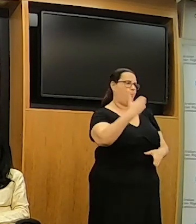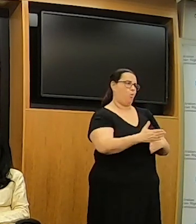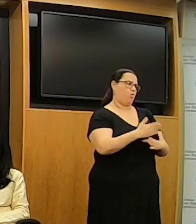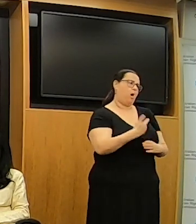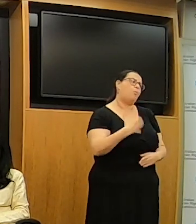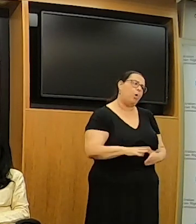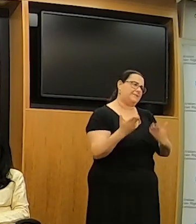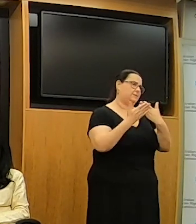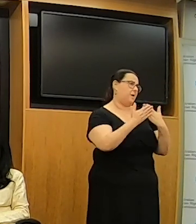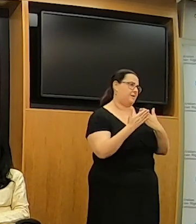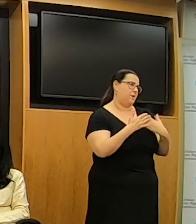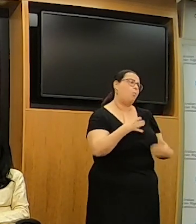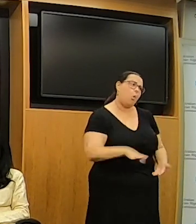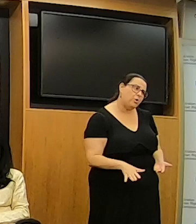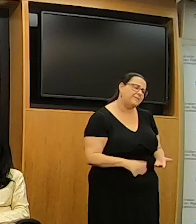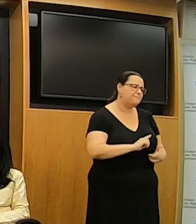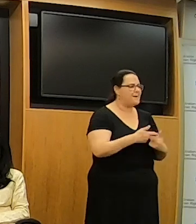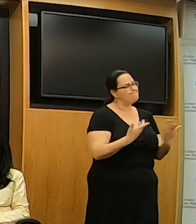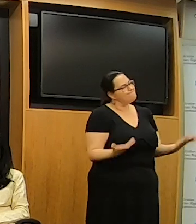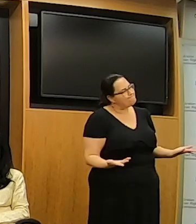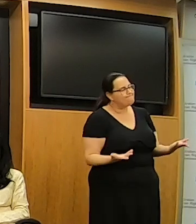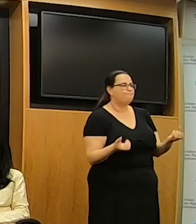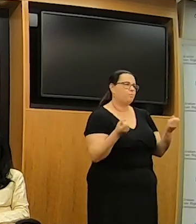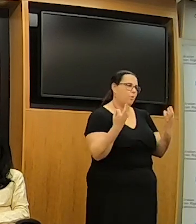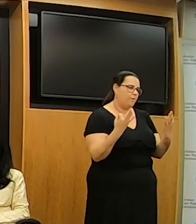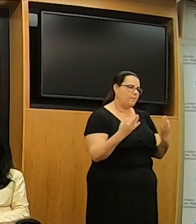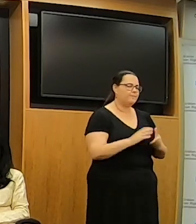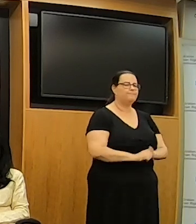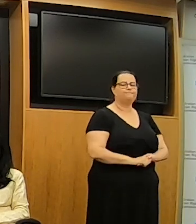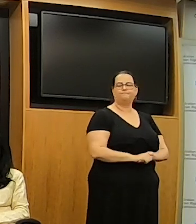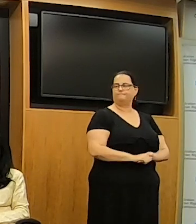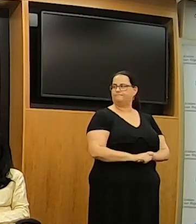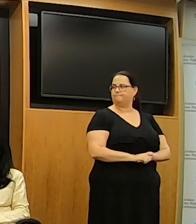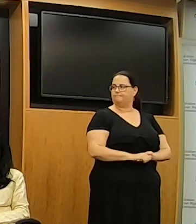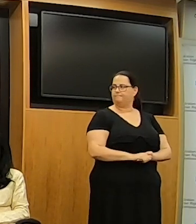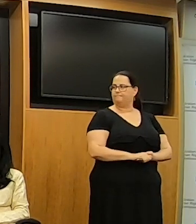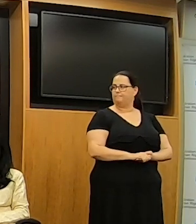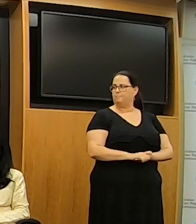Being deprived of my rights did not define me as a person.